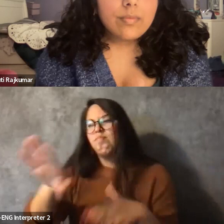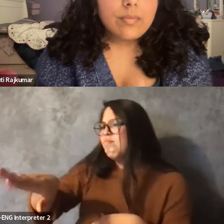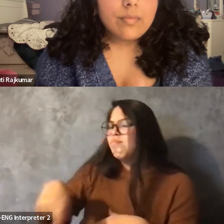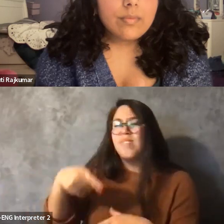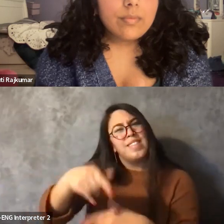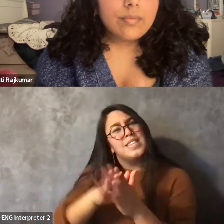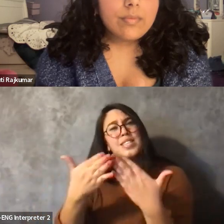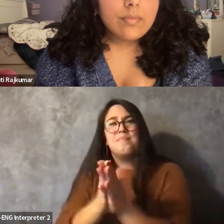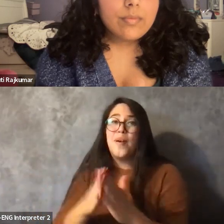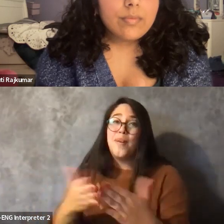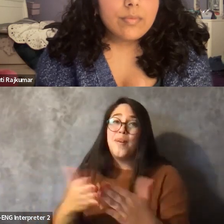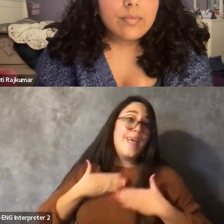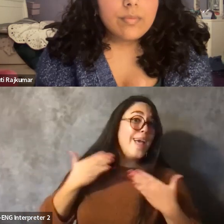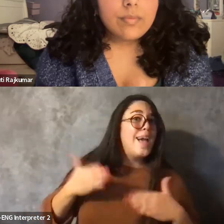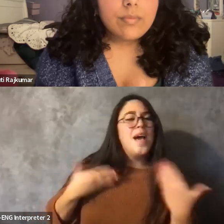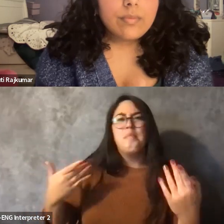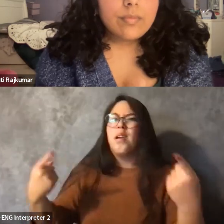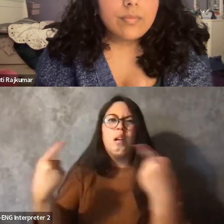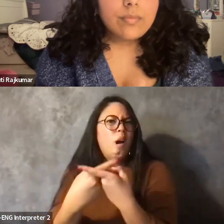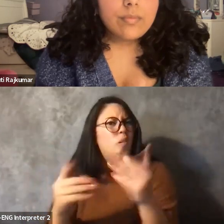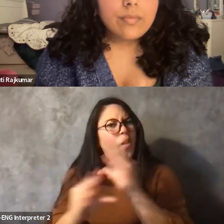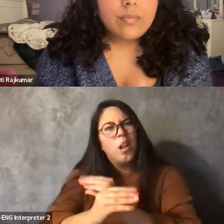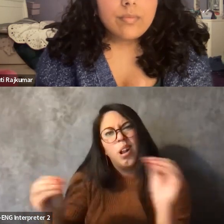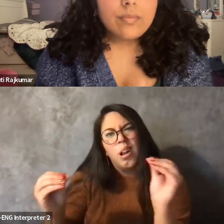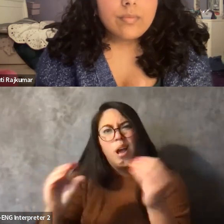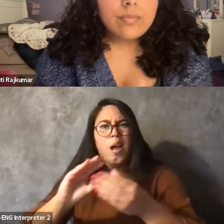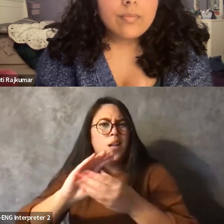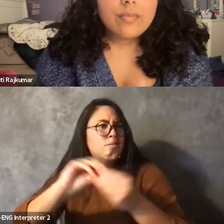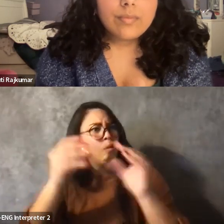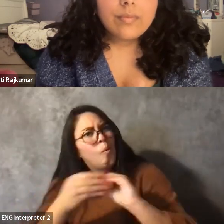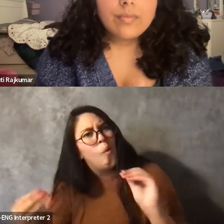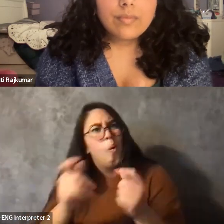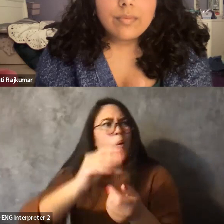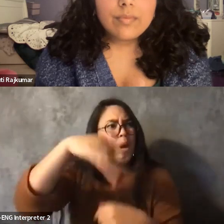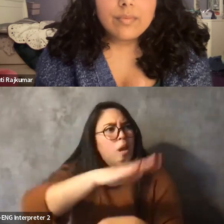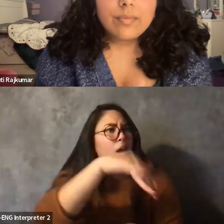This book, you know, should be sad and should have more conflict,